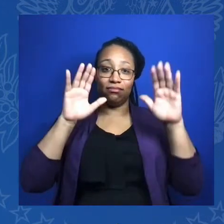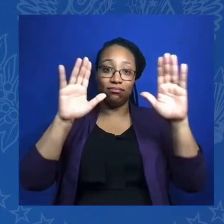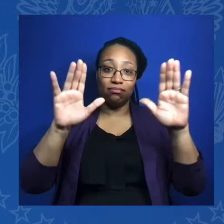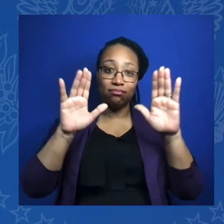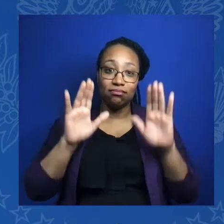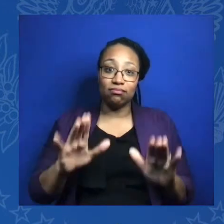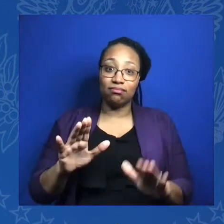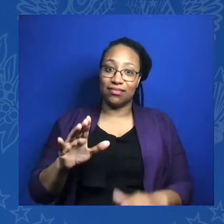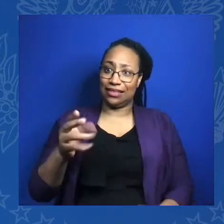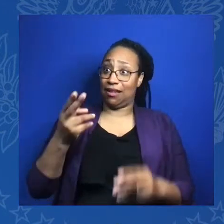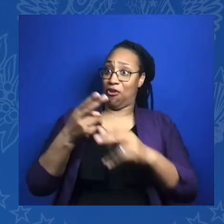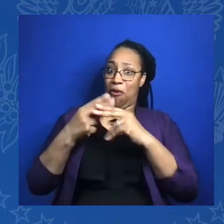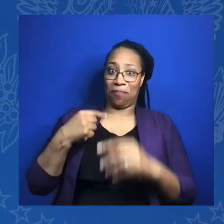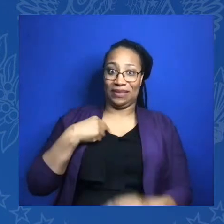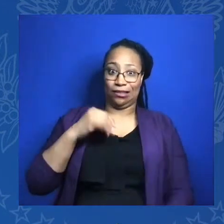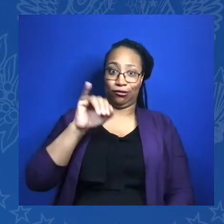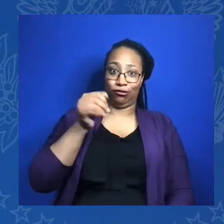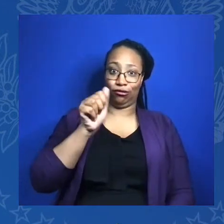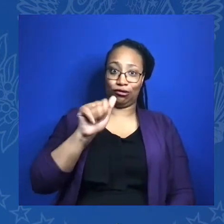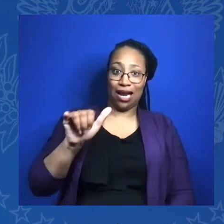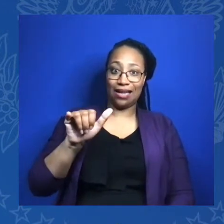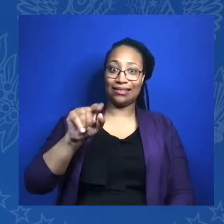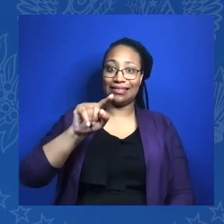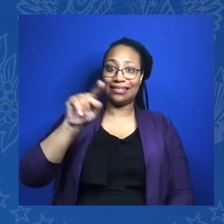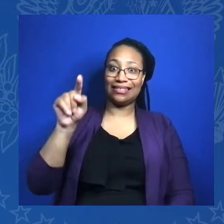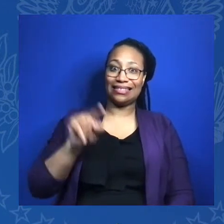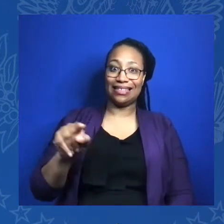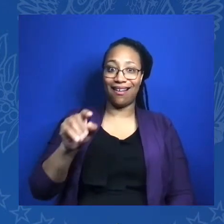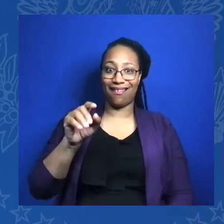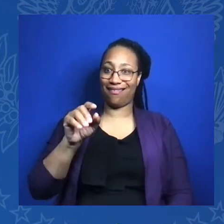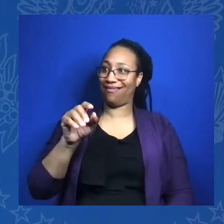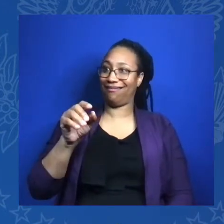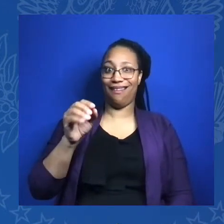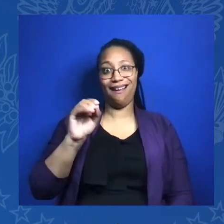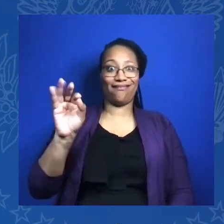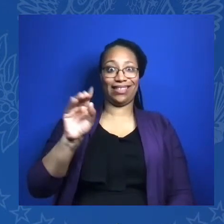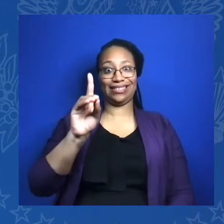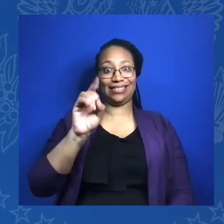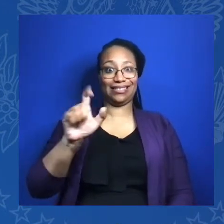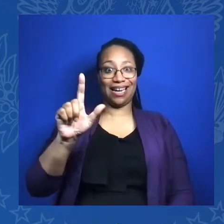Don't let that look on your face. You did. Tonight he asked me to keep it short.